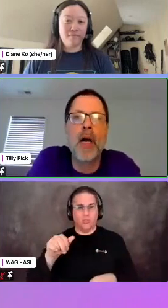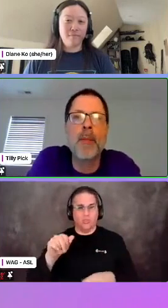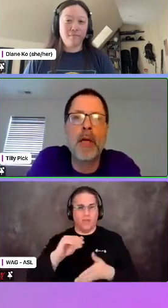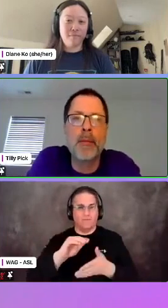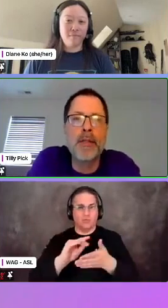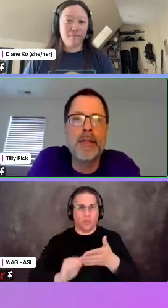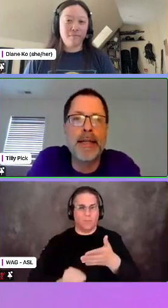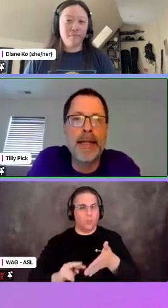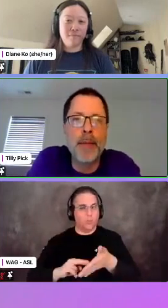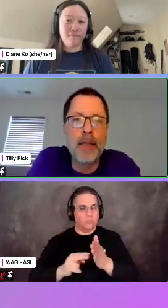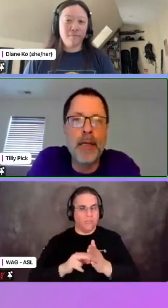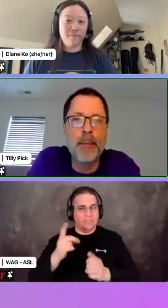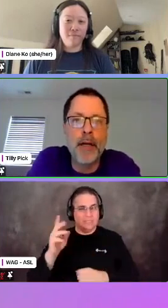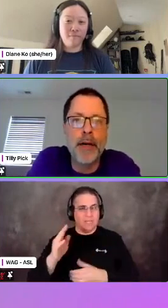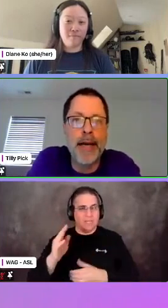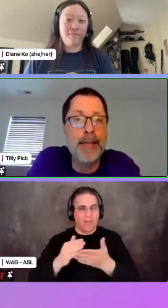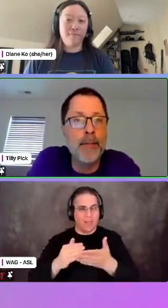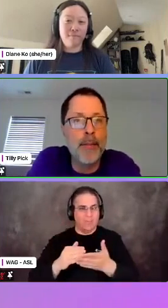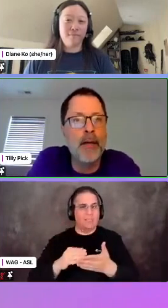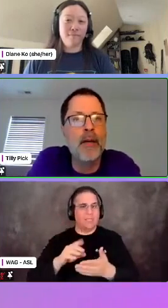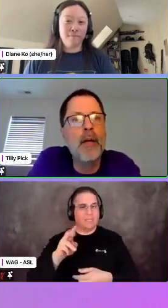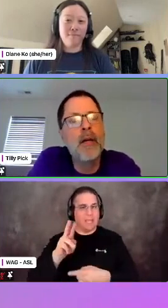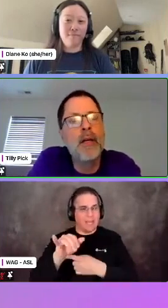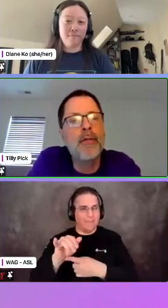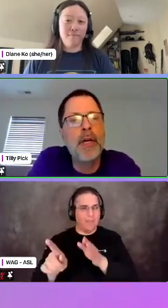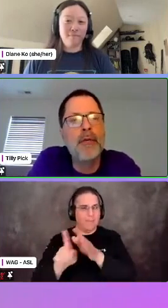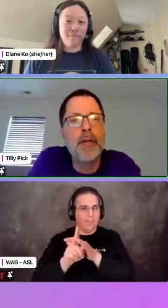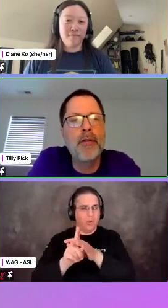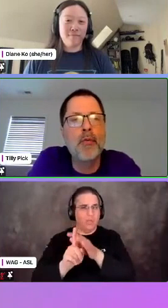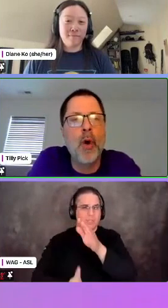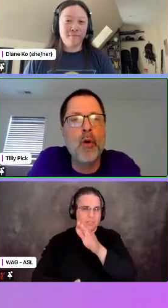dragon. Many spas don't make updates available to speech detect. Maybe the accessibility tree isn't